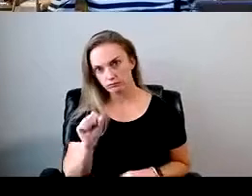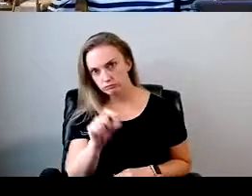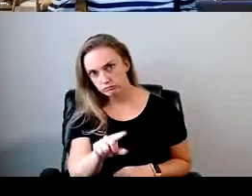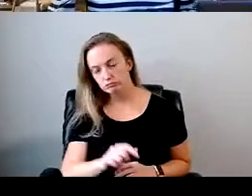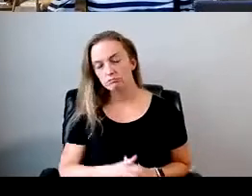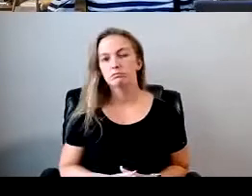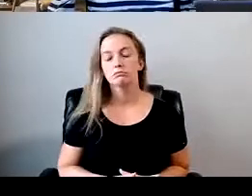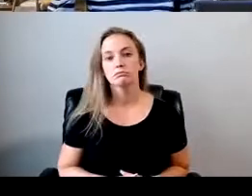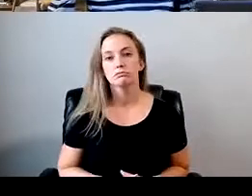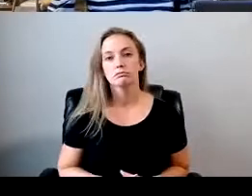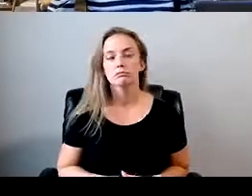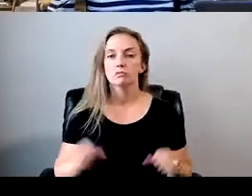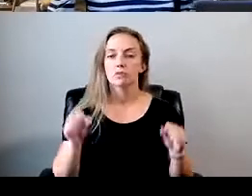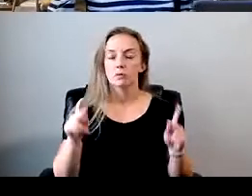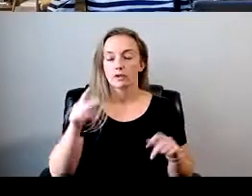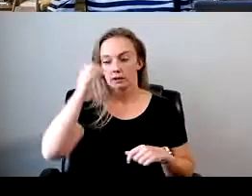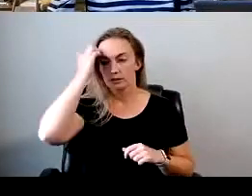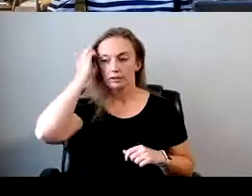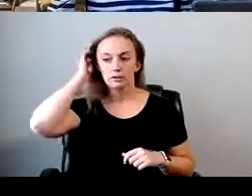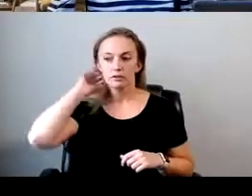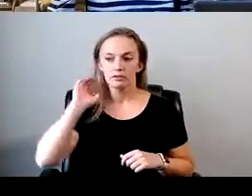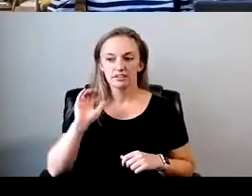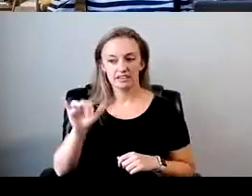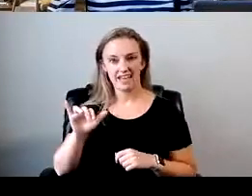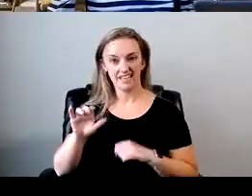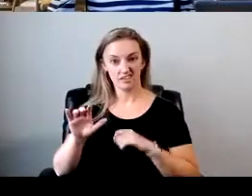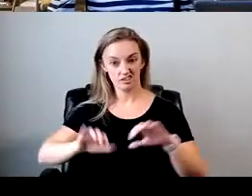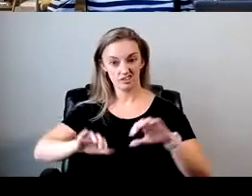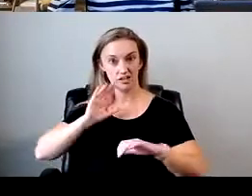Okay, I'm gonna let, we'll save that chat and we'll just go to the next one.